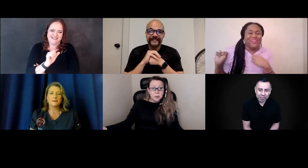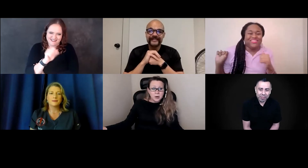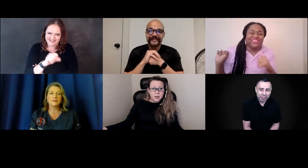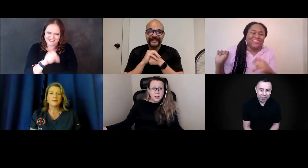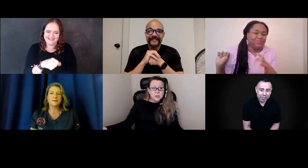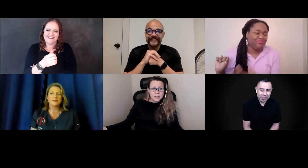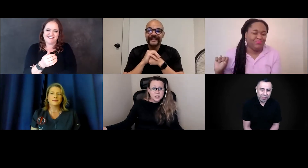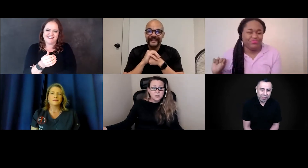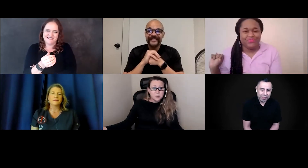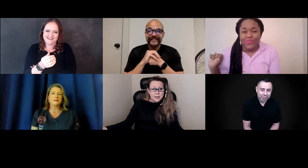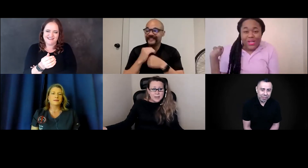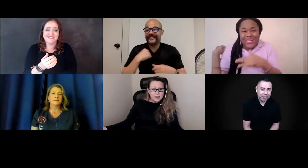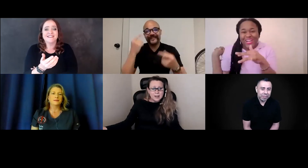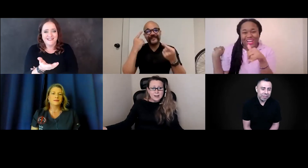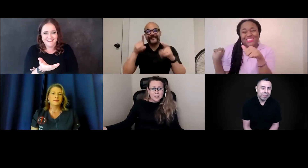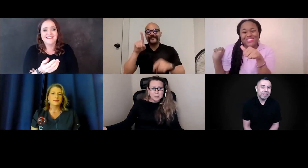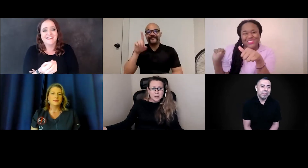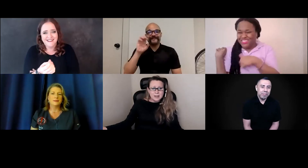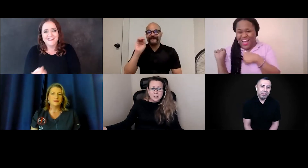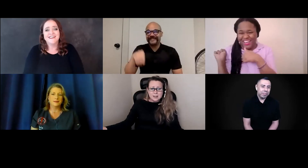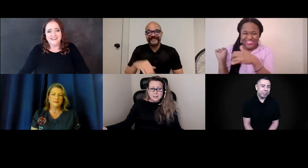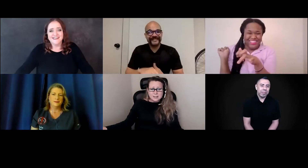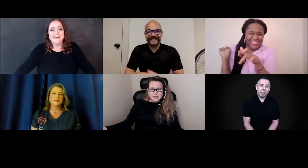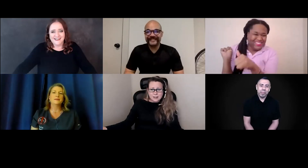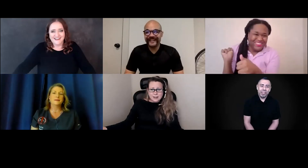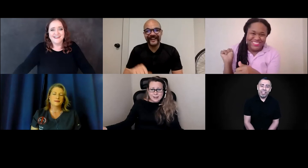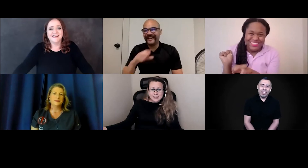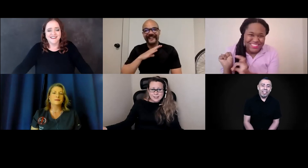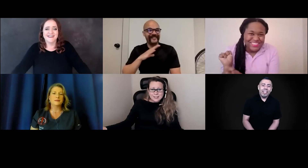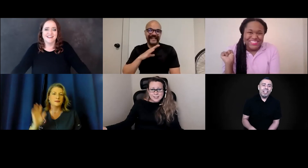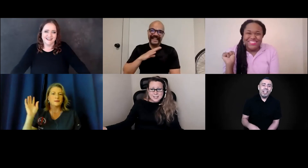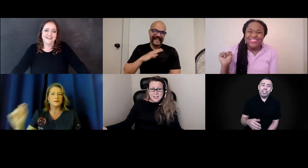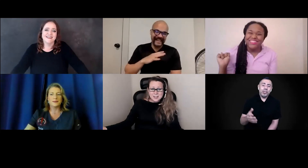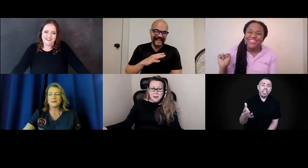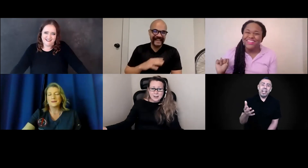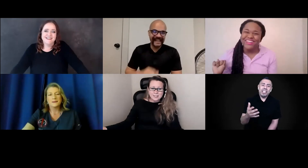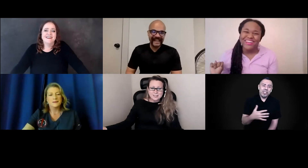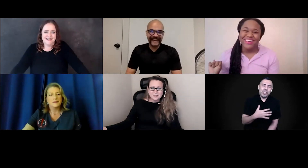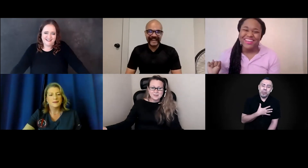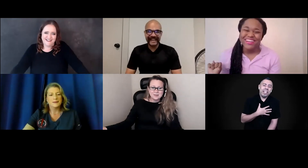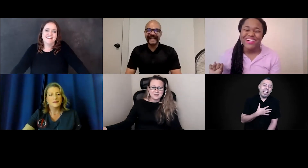part of the conversation for me not the money. I'm sorry, you were saying Jermaine.